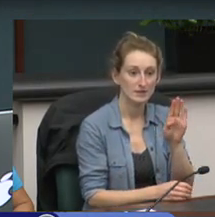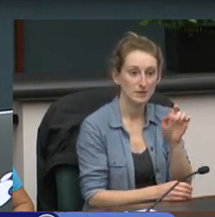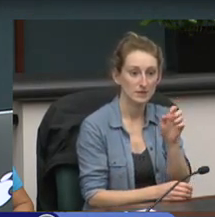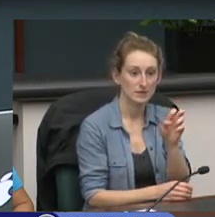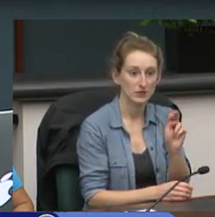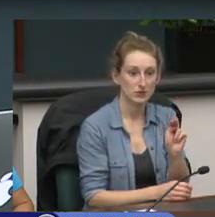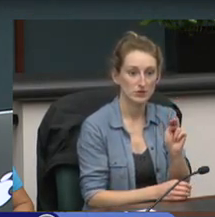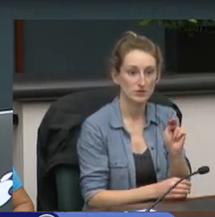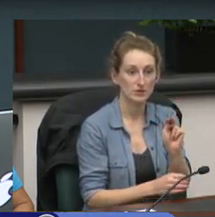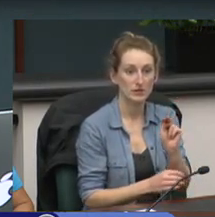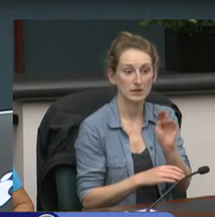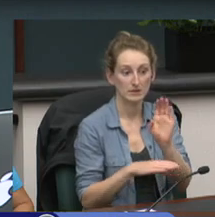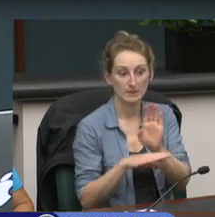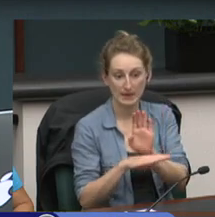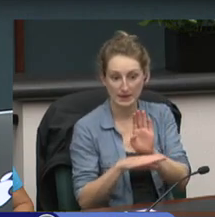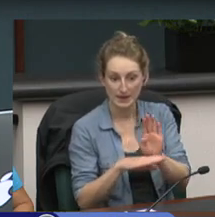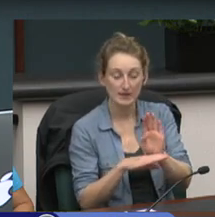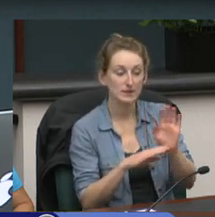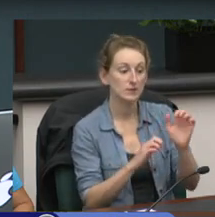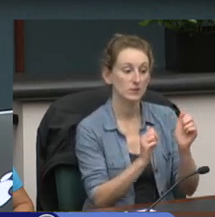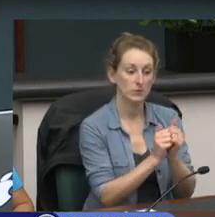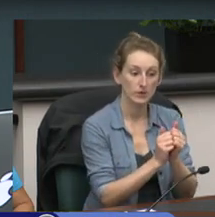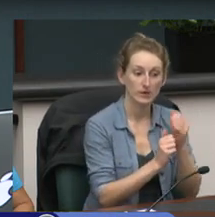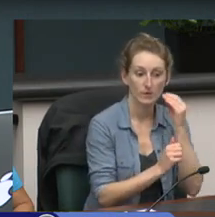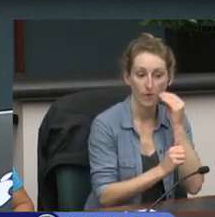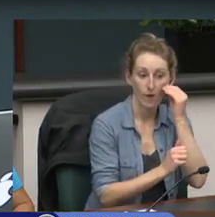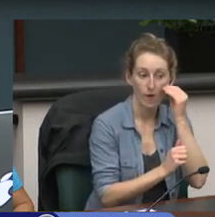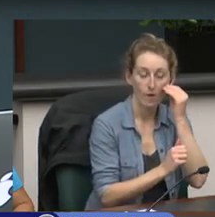midst of residential you know the notion of the corner